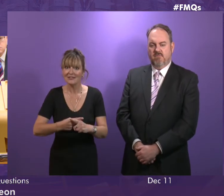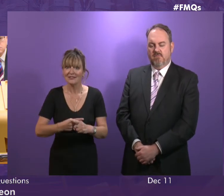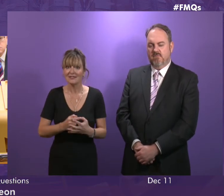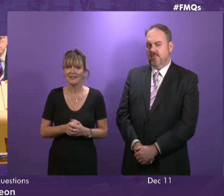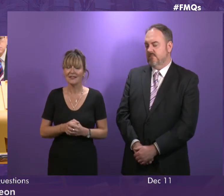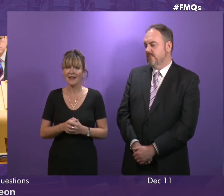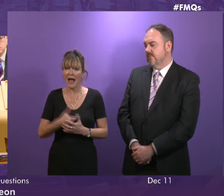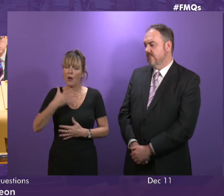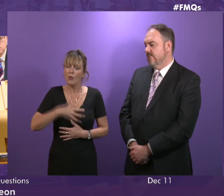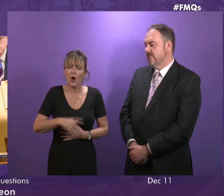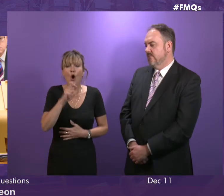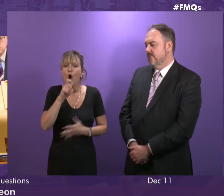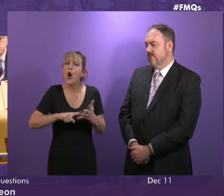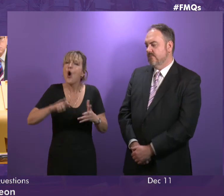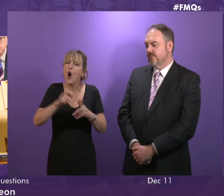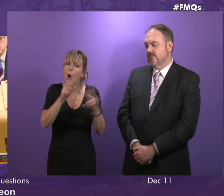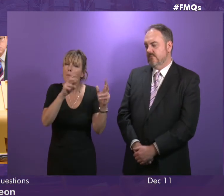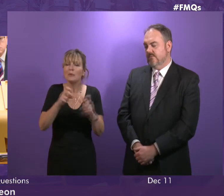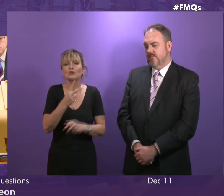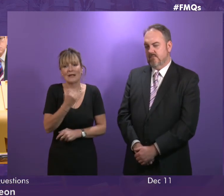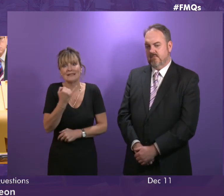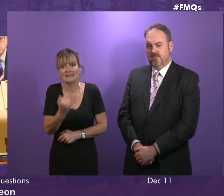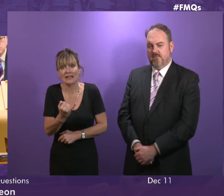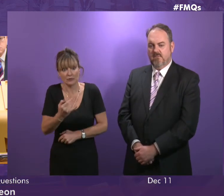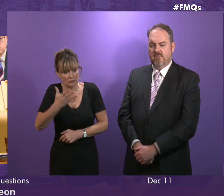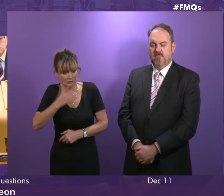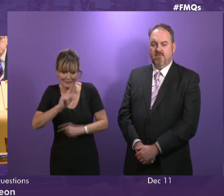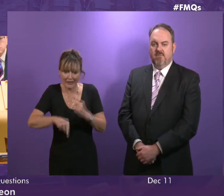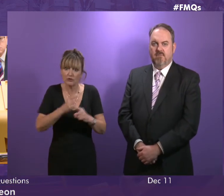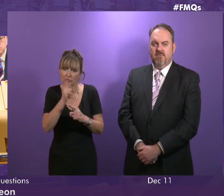We all want COP26 to be inclusive; we want all voices to be heard in a respectful and